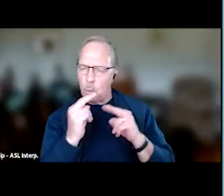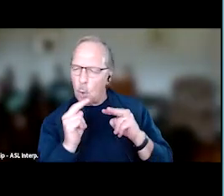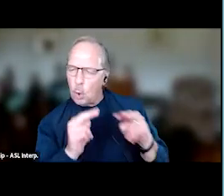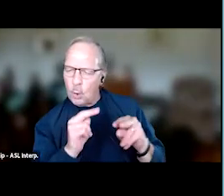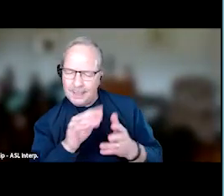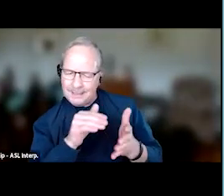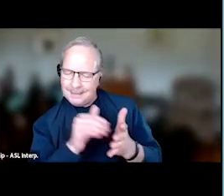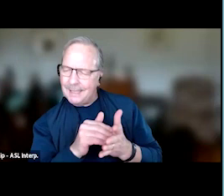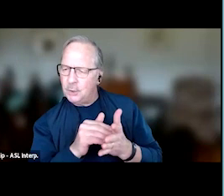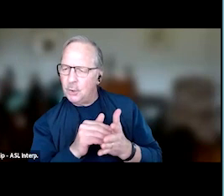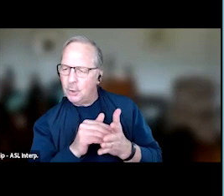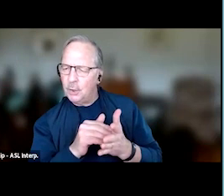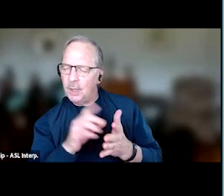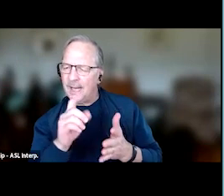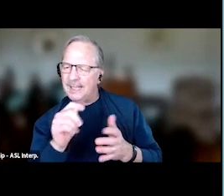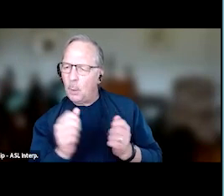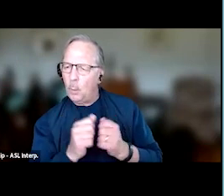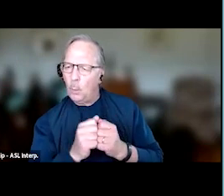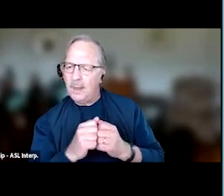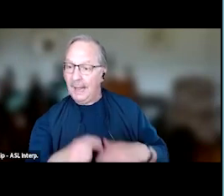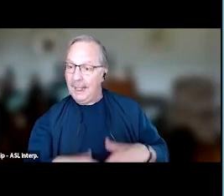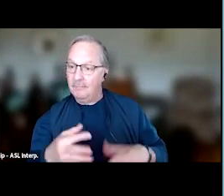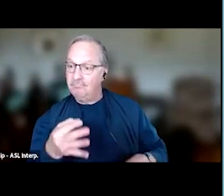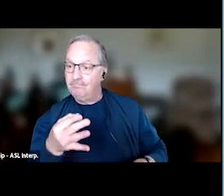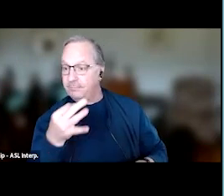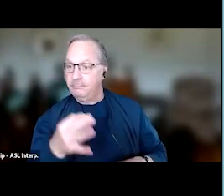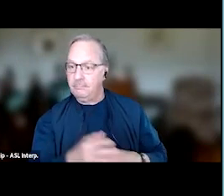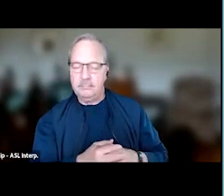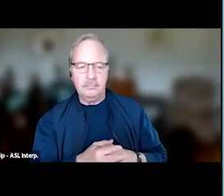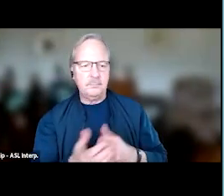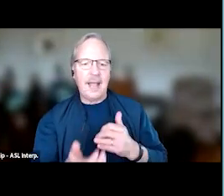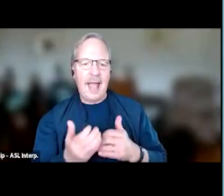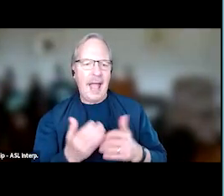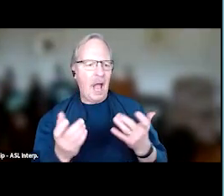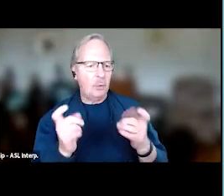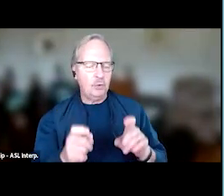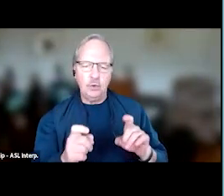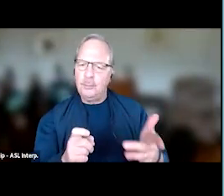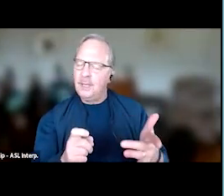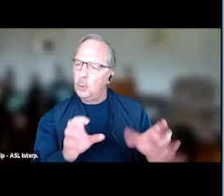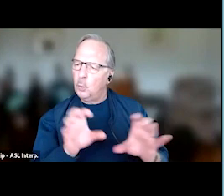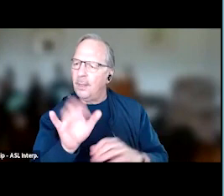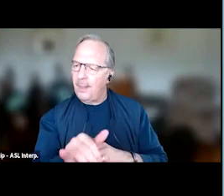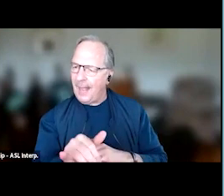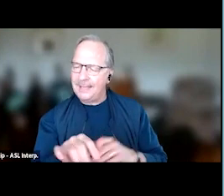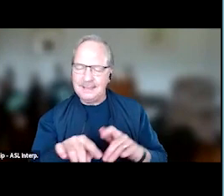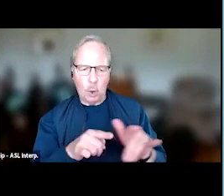with people with lived expertise, right? How should you go about doing it, starting the process?